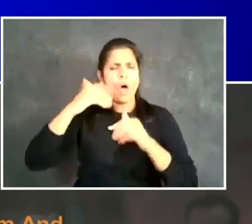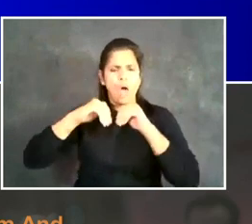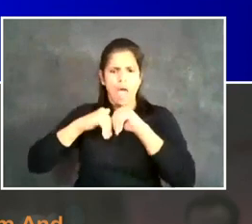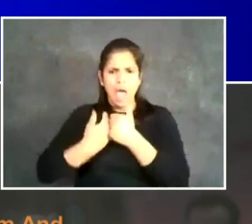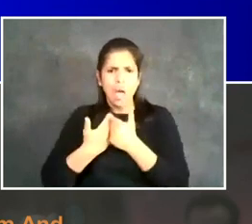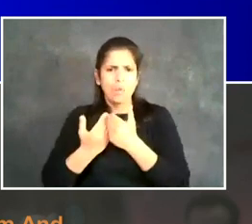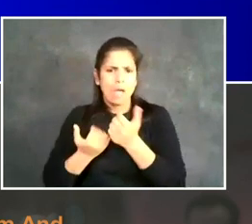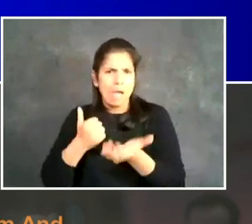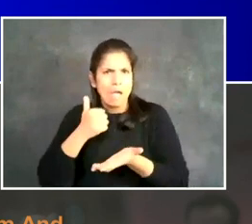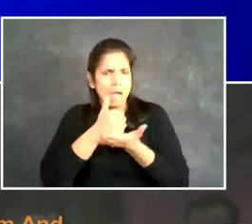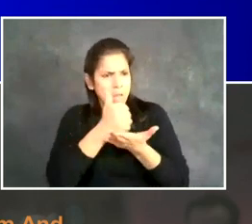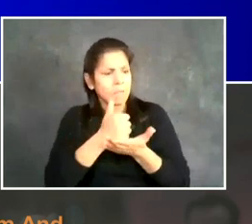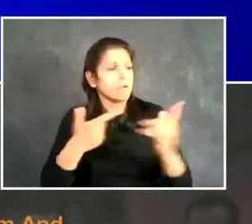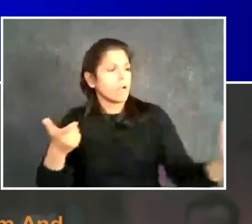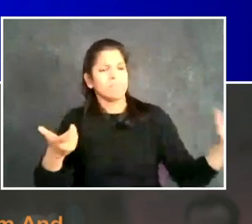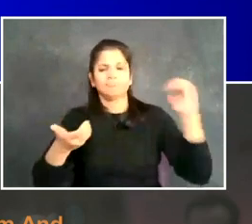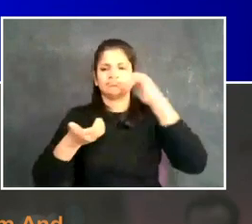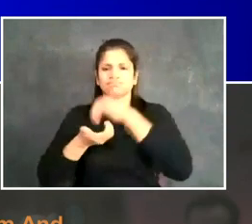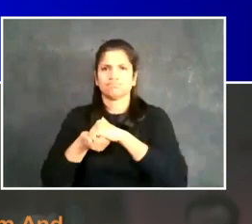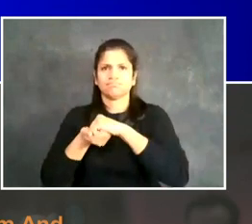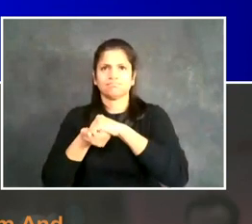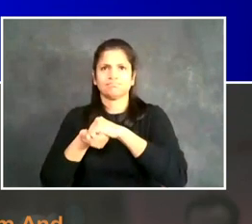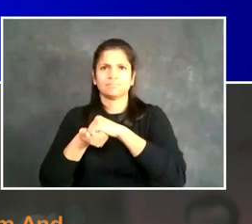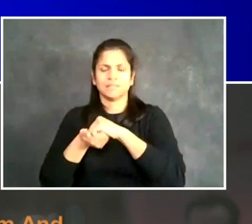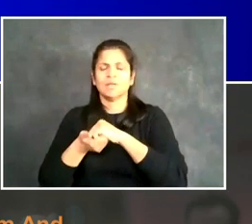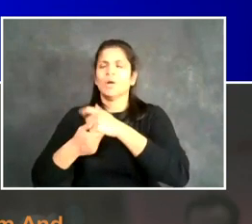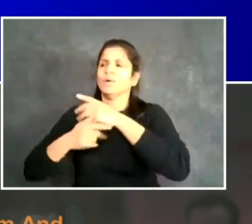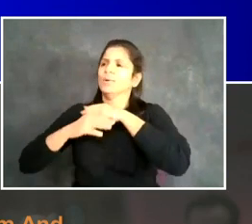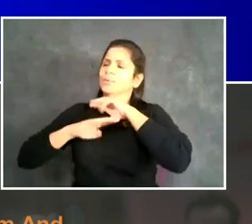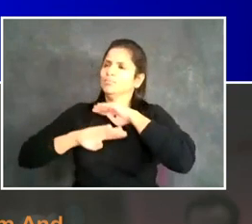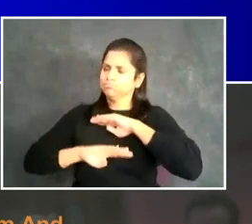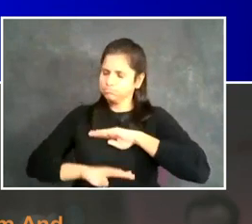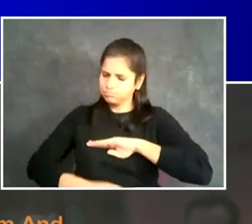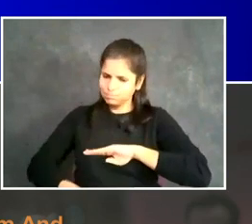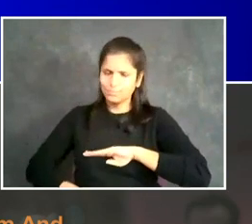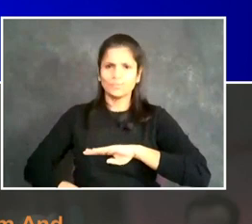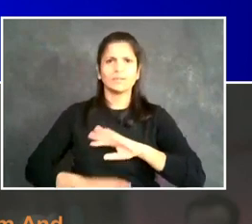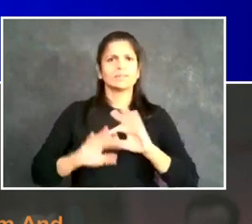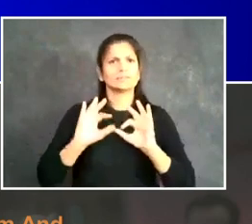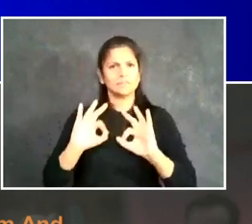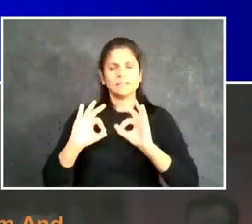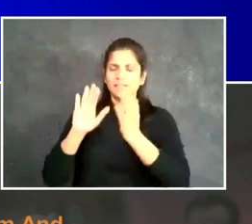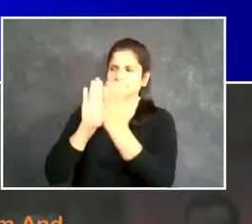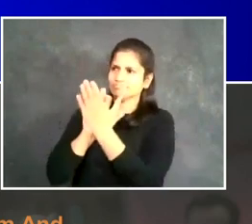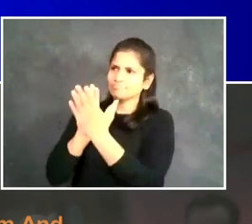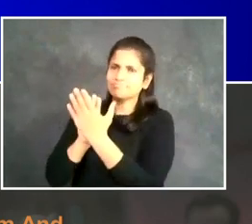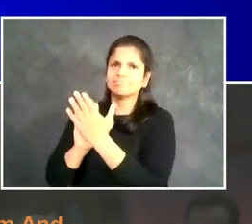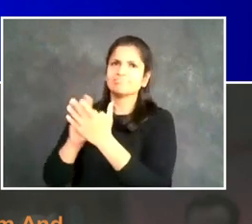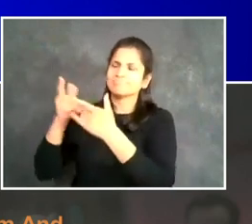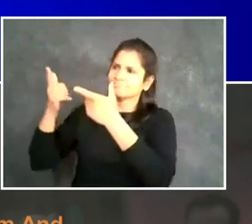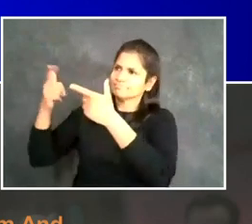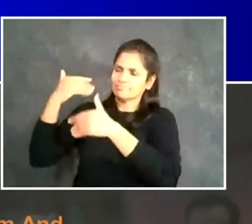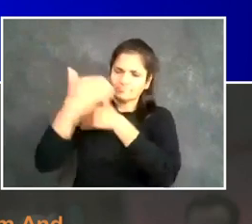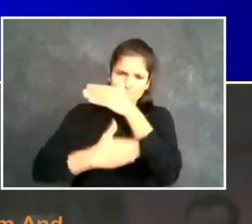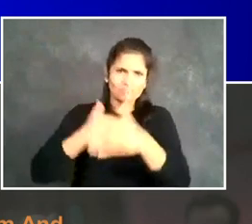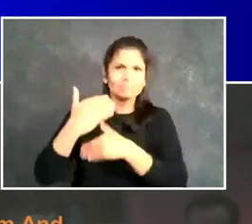GETTING THROUGH THIS CRISIS. SO THANKFUL TO EVERYONE WHO HAS